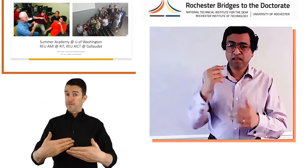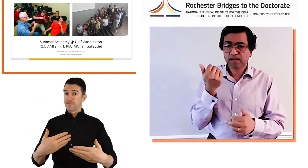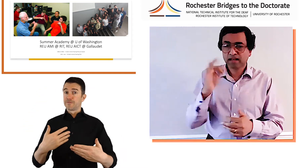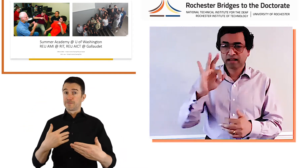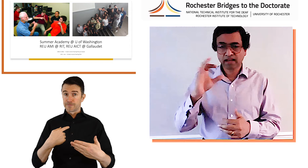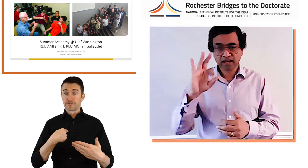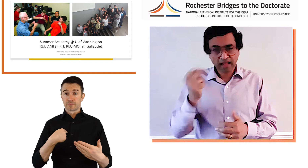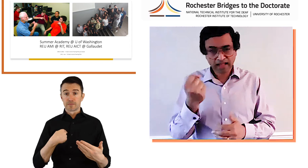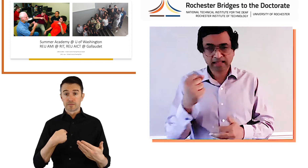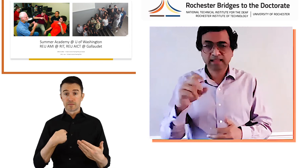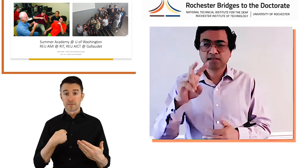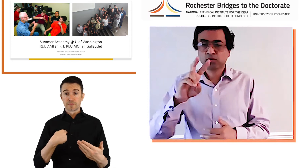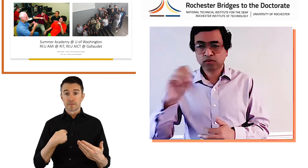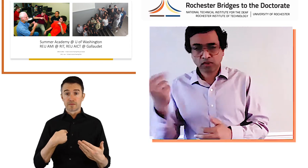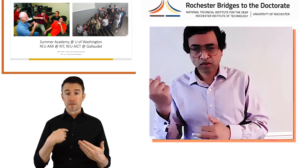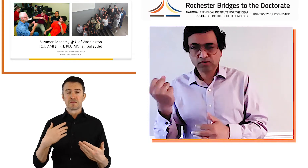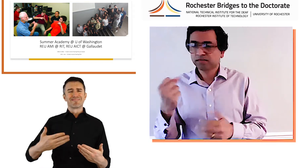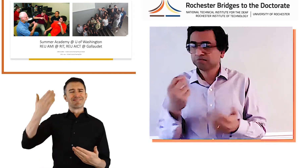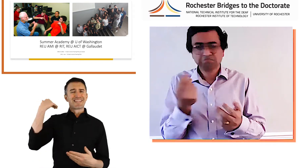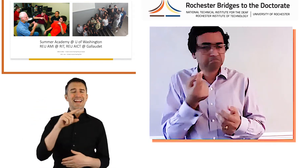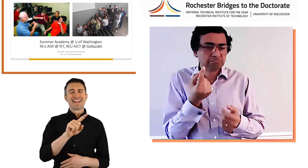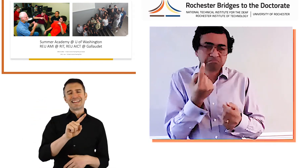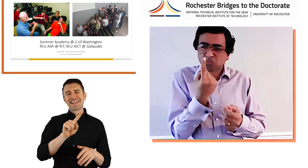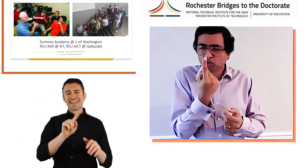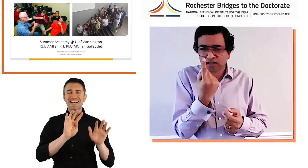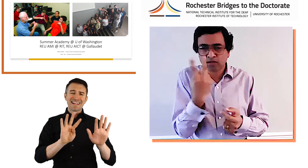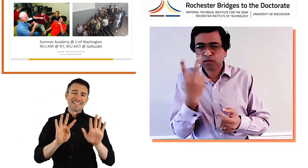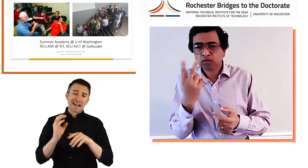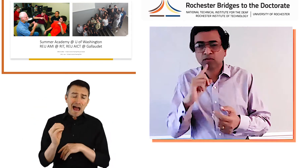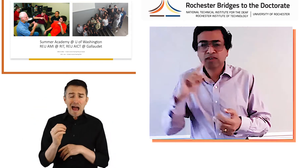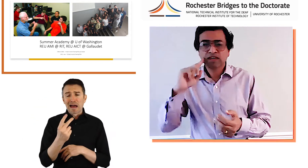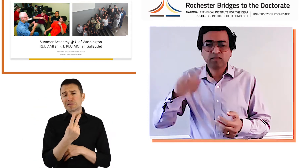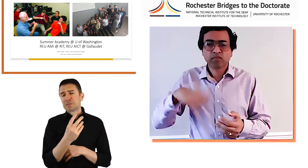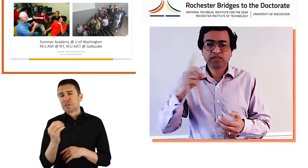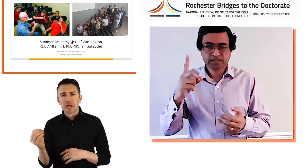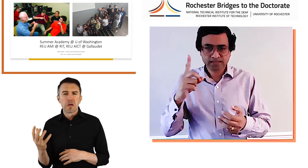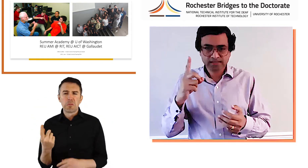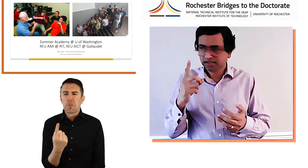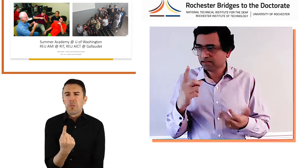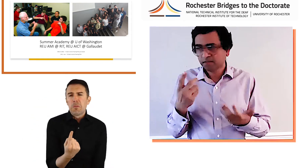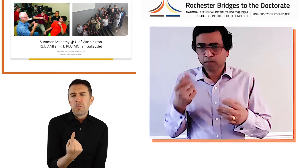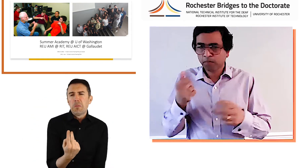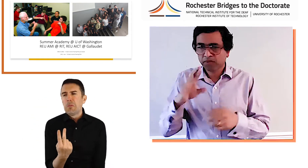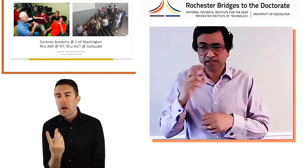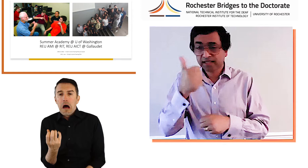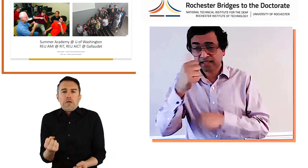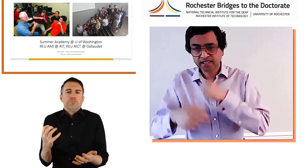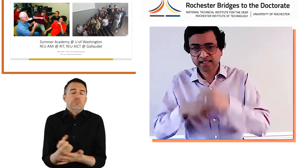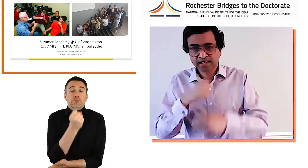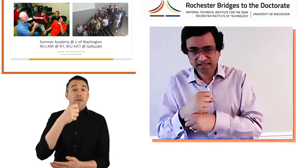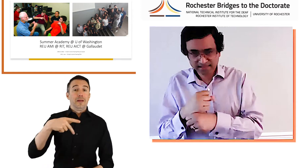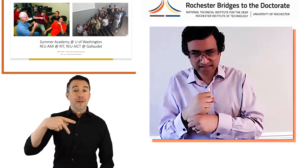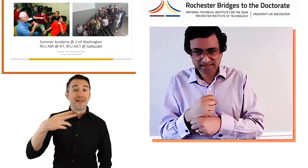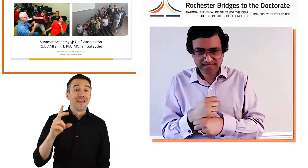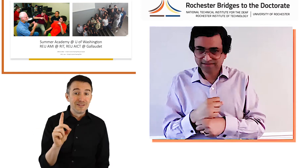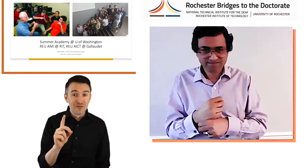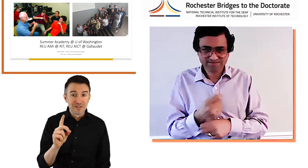And as a result of that, from the nineties to the 2000s, there were maybe one or two deaf people with PhDs a year.